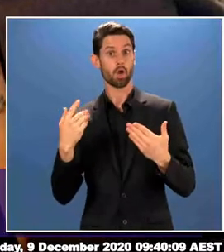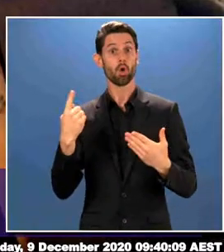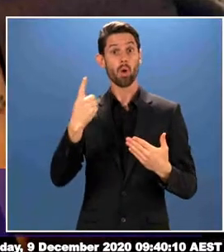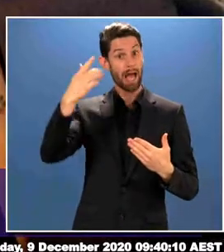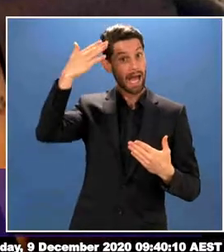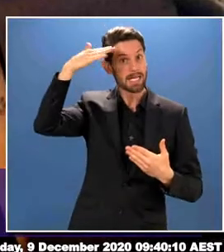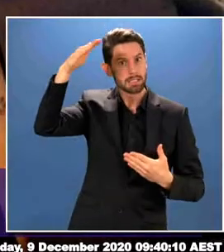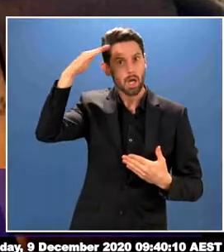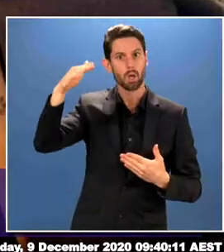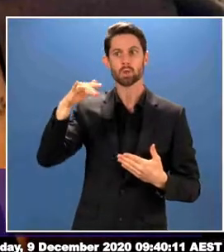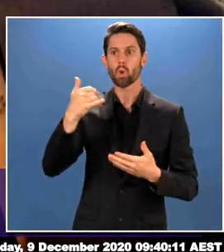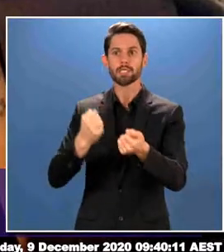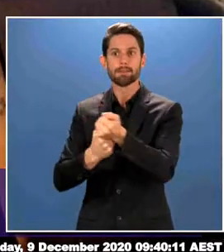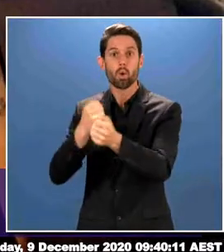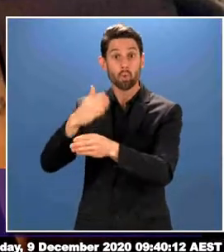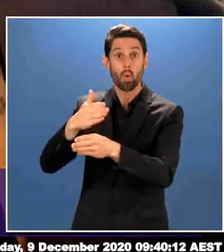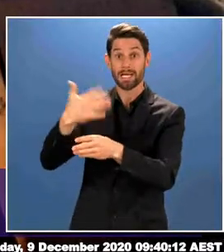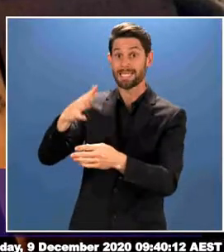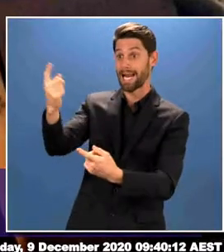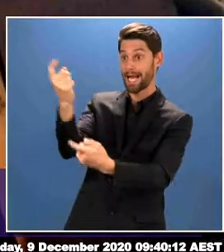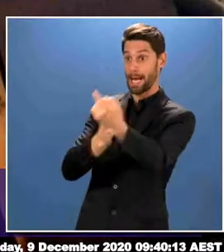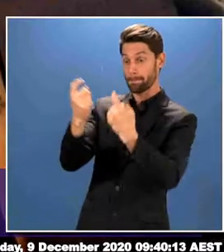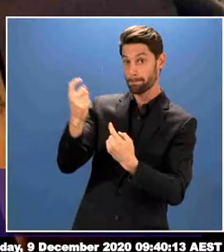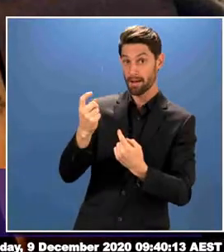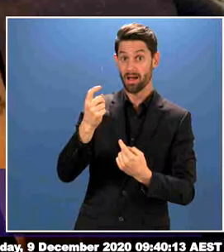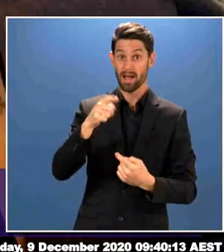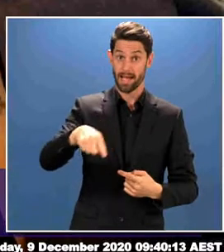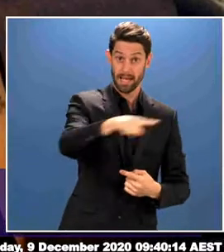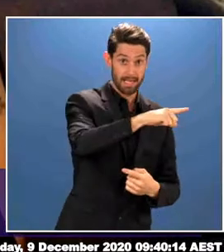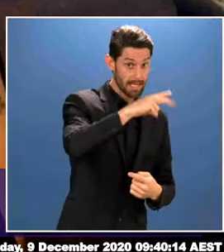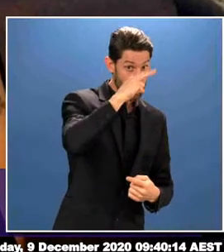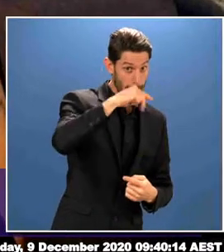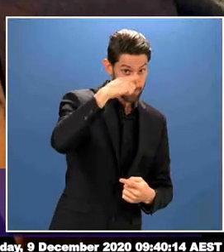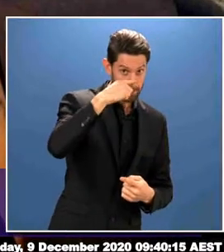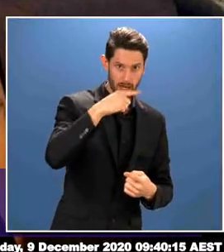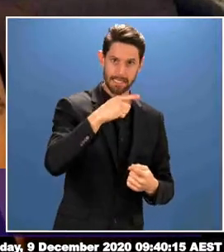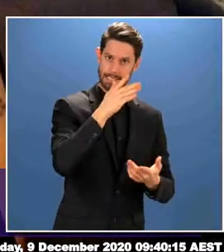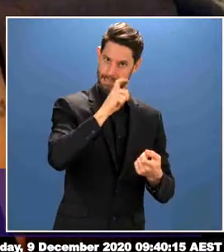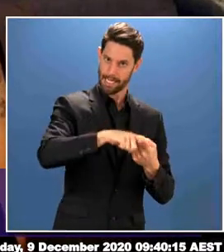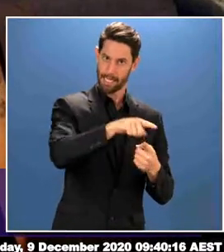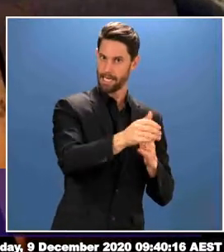people and say "This is what we want", so it was very structured in the sense that it was still a youth-driven space even though older adults